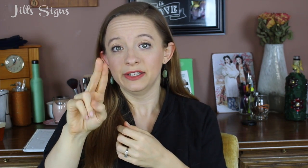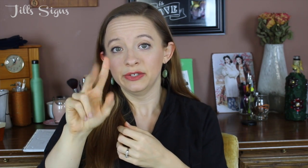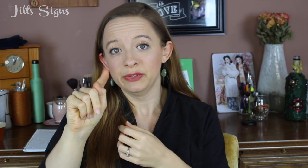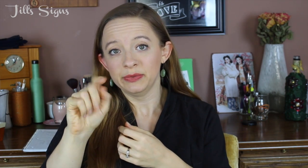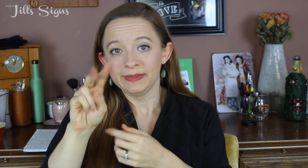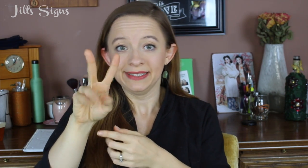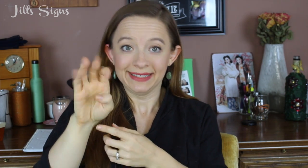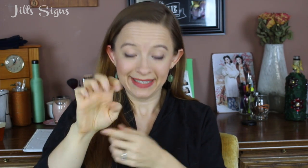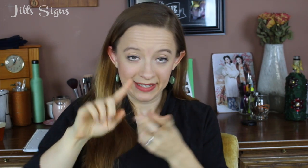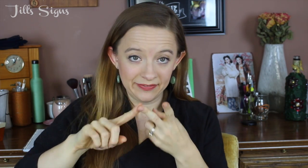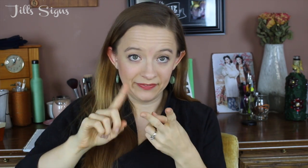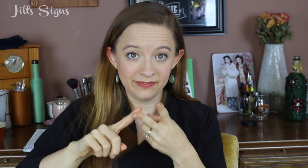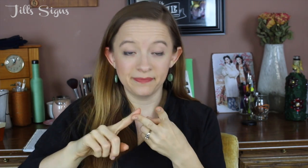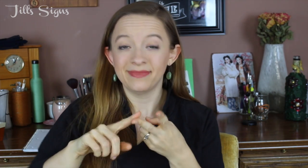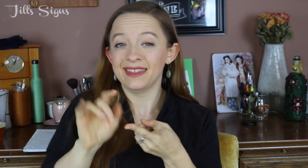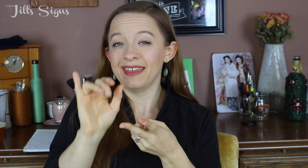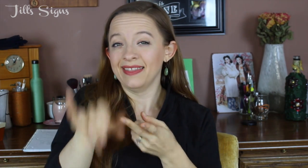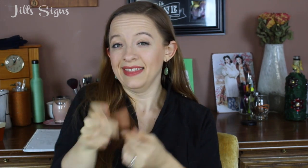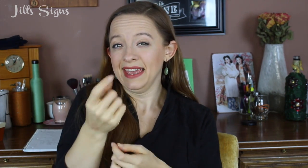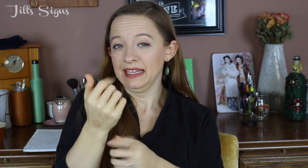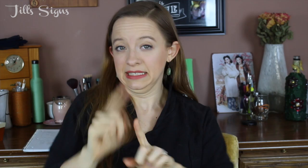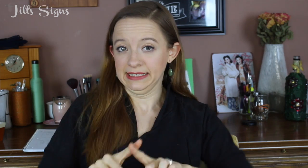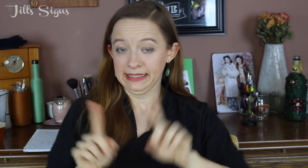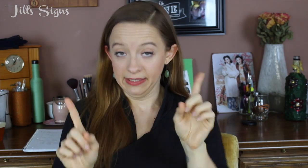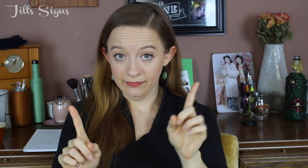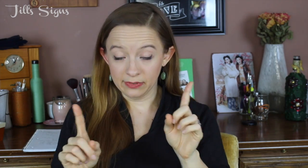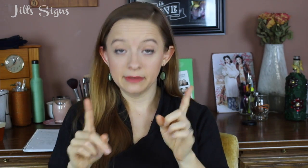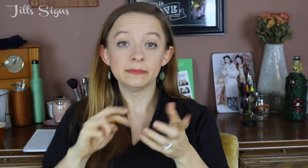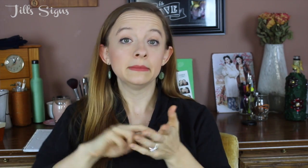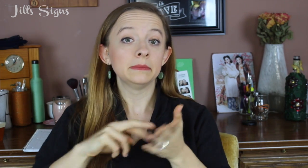consecutive, that's a little bit different.